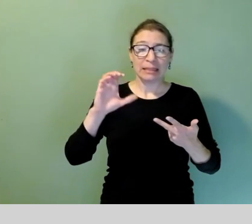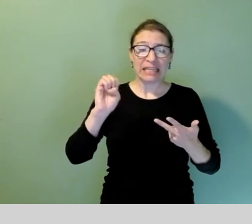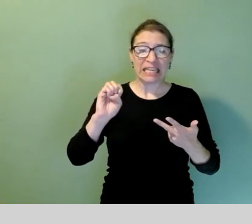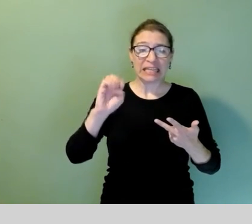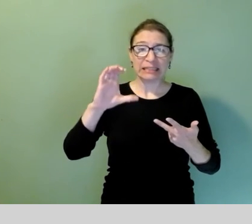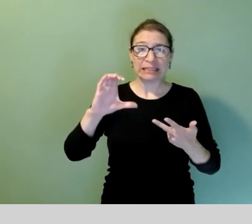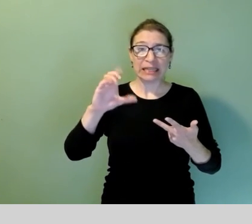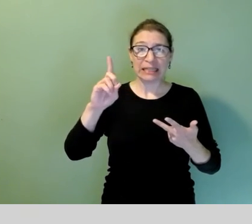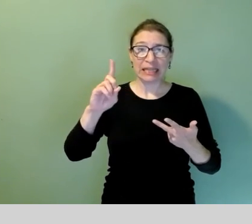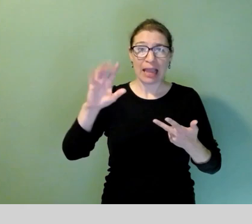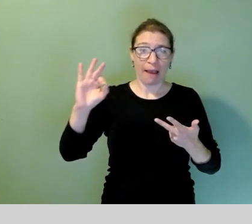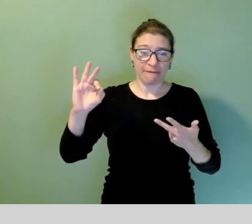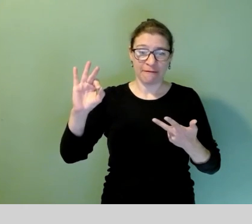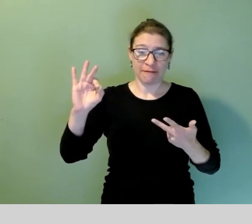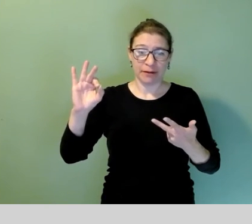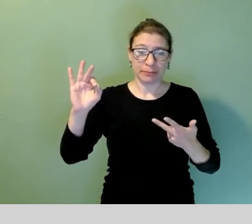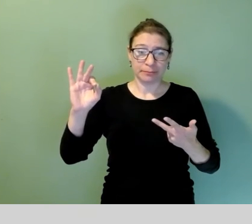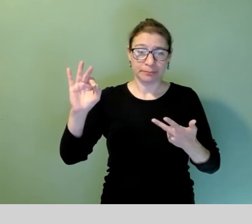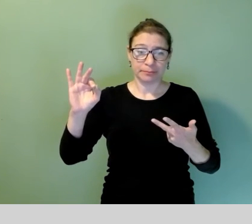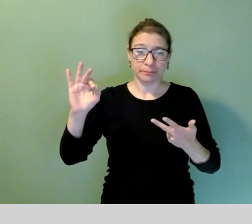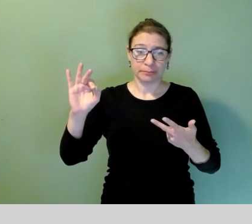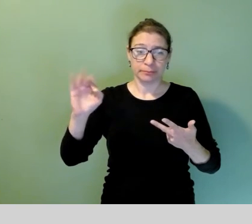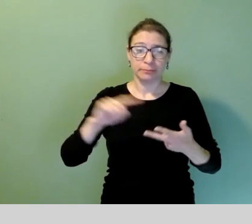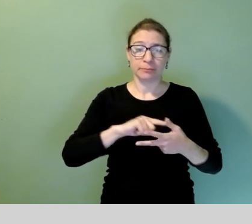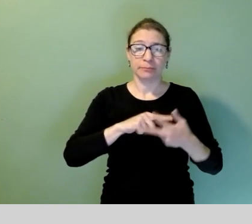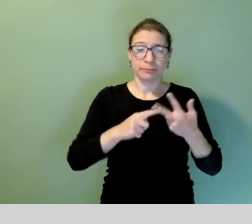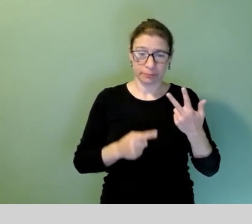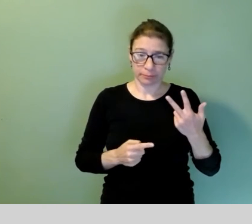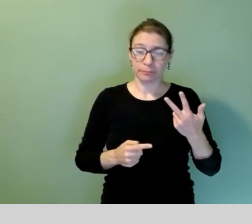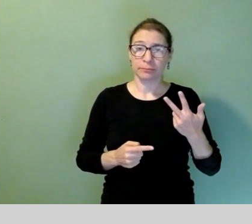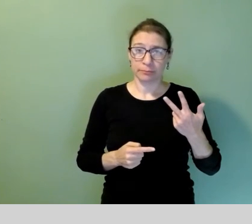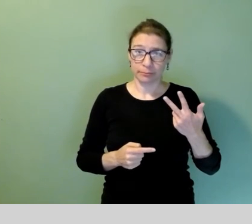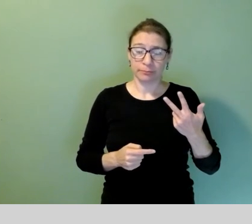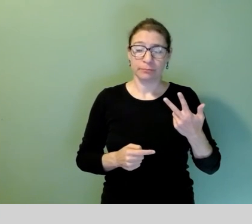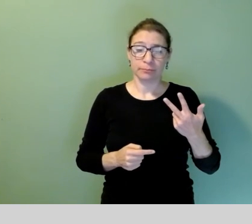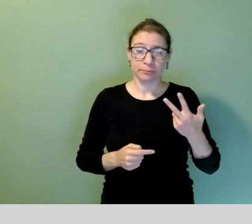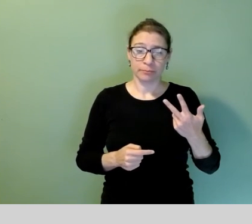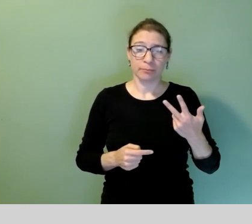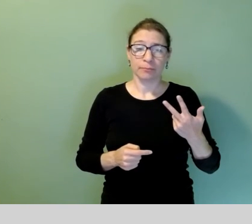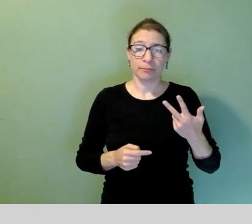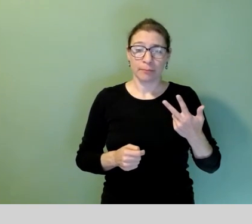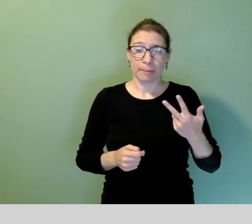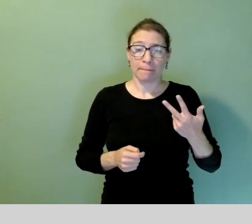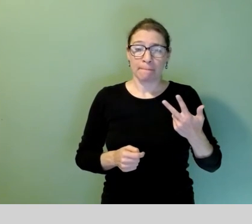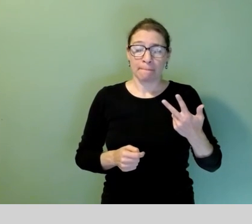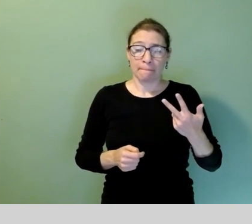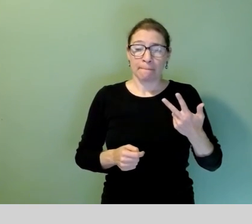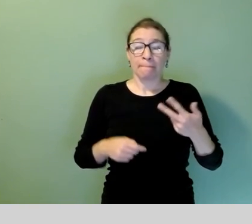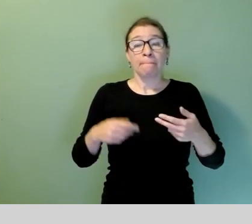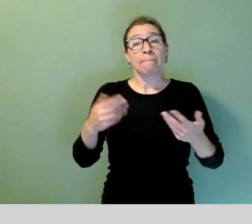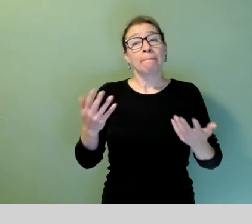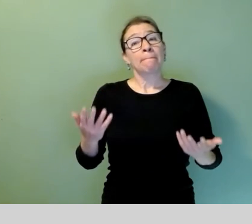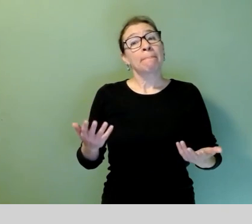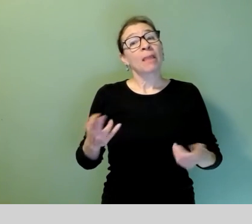and the CDF four cumulative distribution function. So to show you the cumulative distribution instead of the actual distribution.